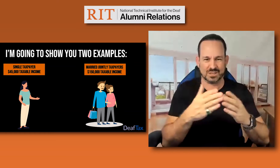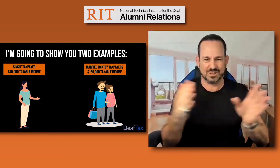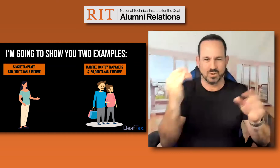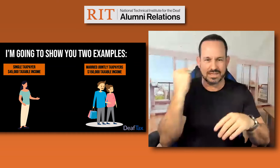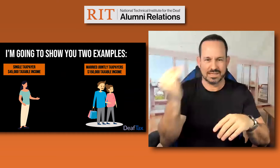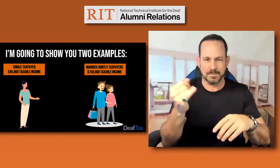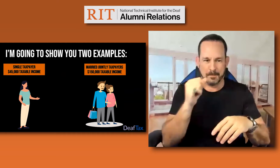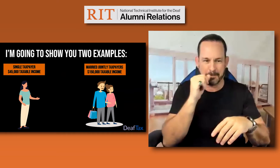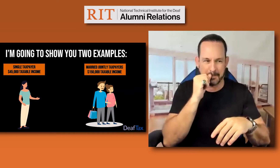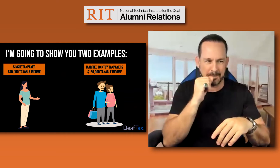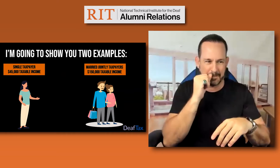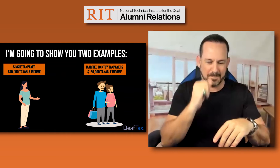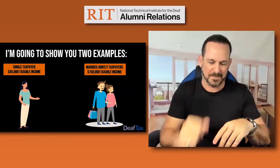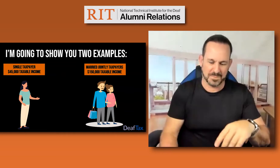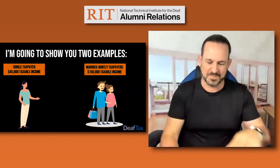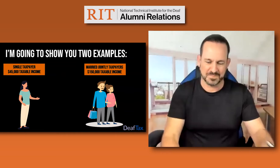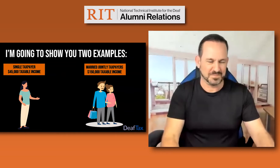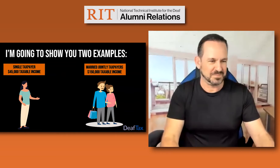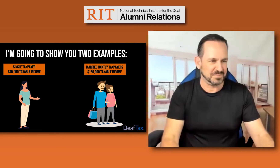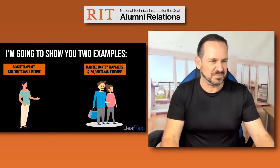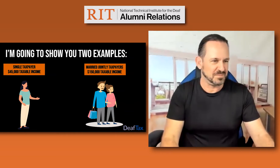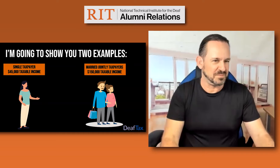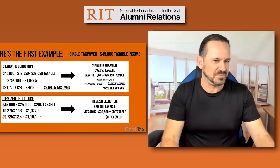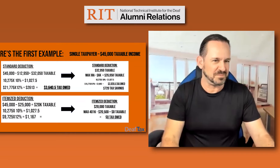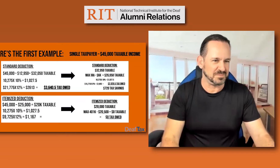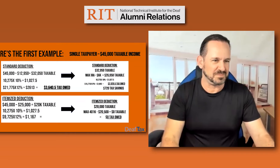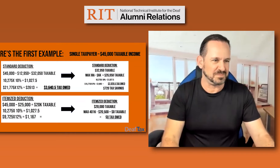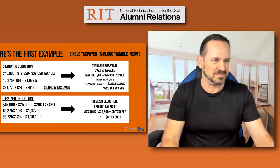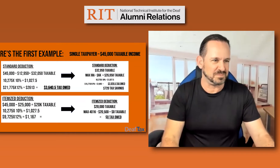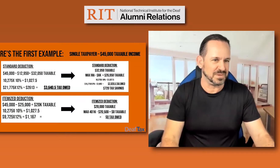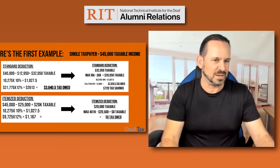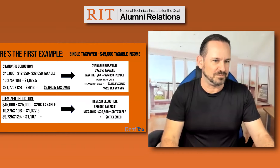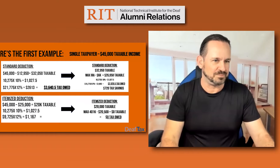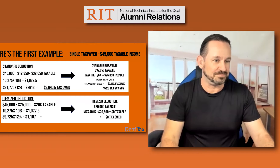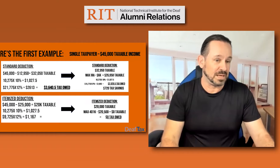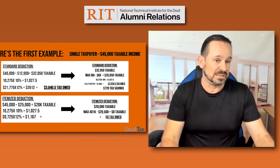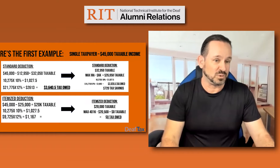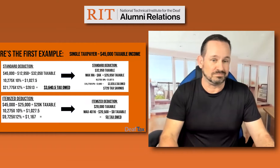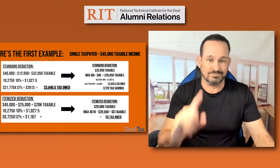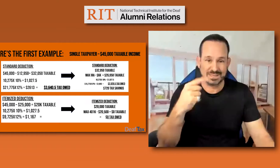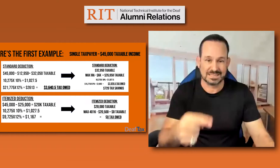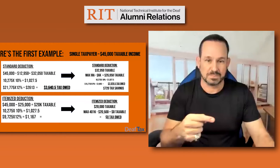This is a general example to give you a general idea of how these tax situations might look.